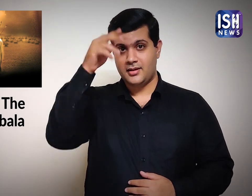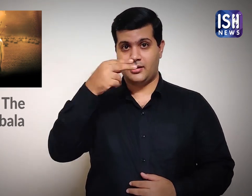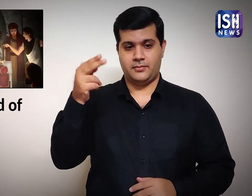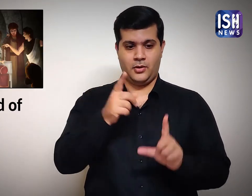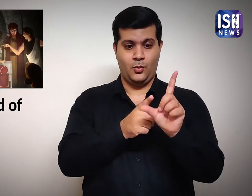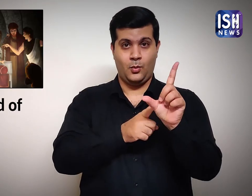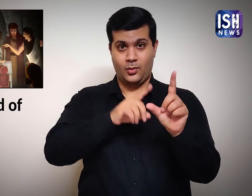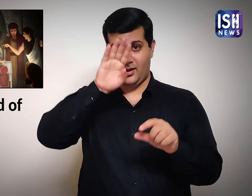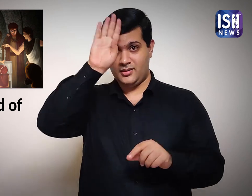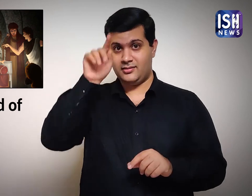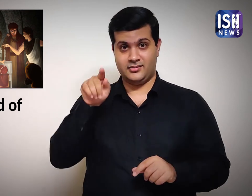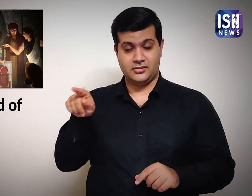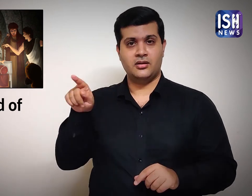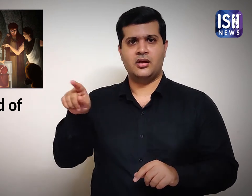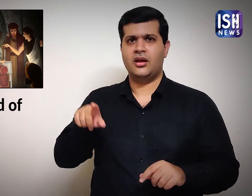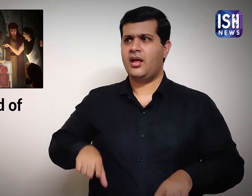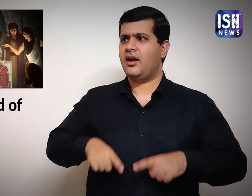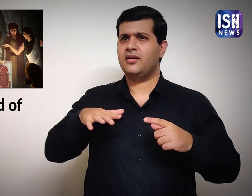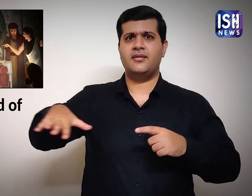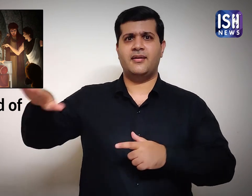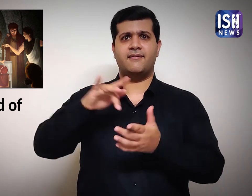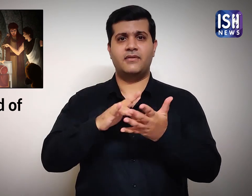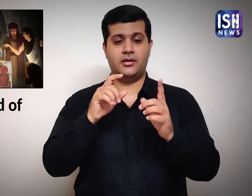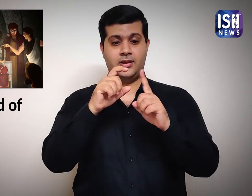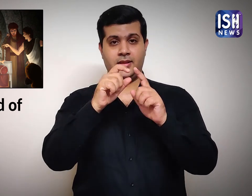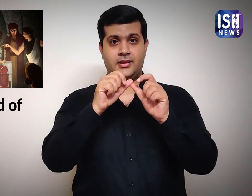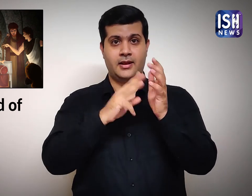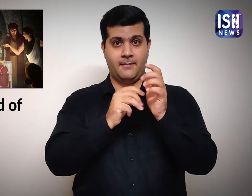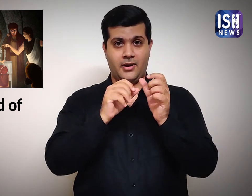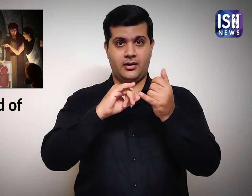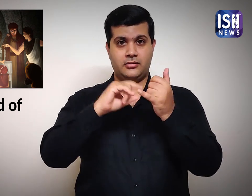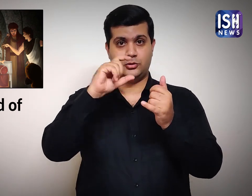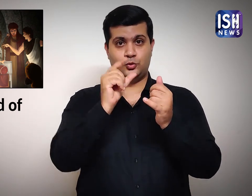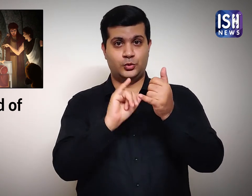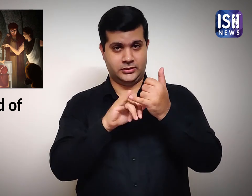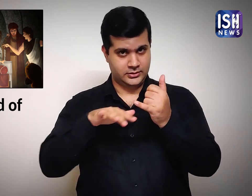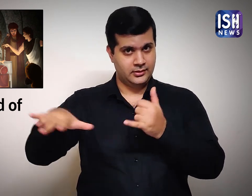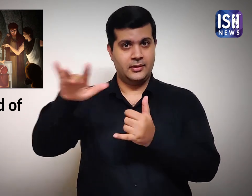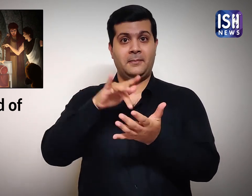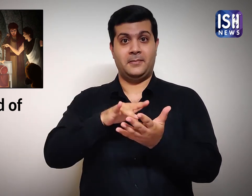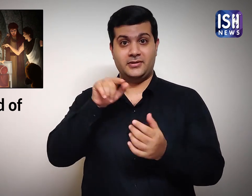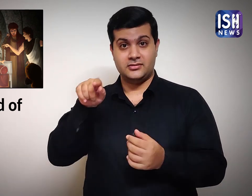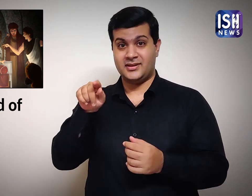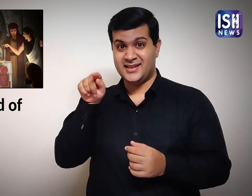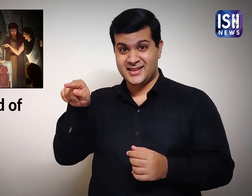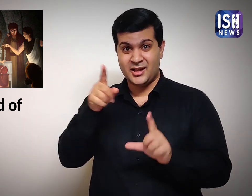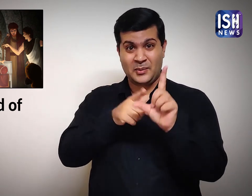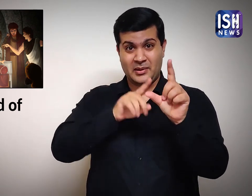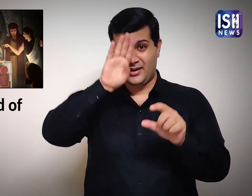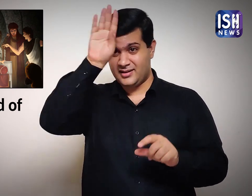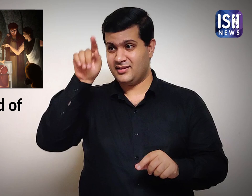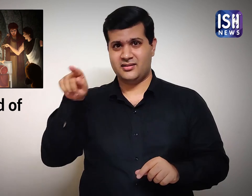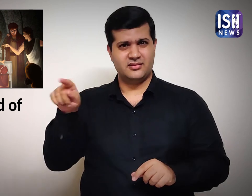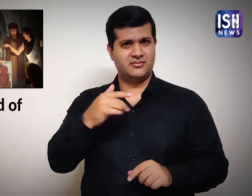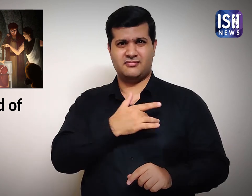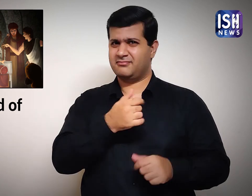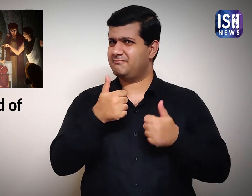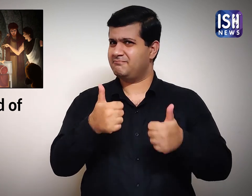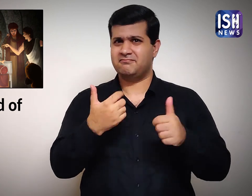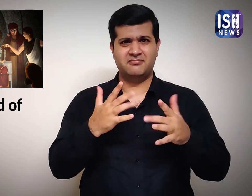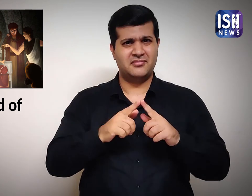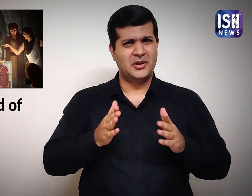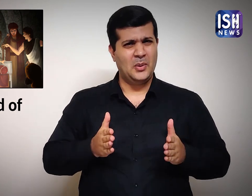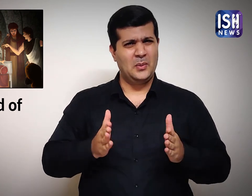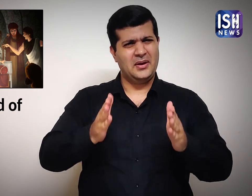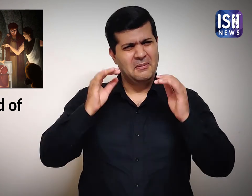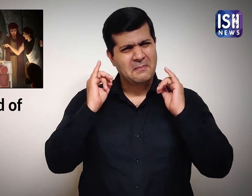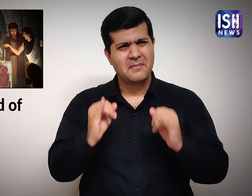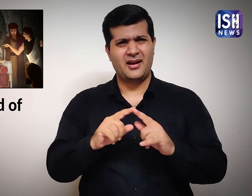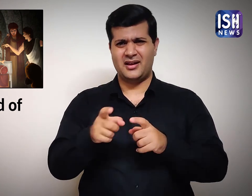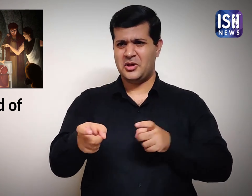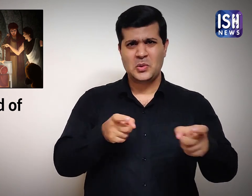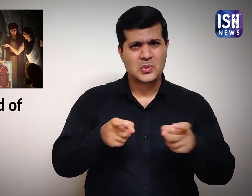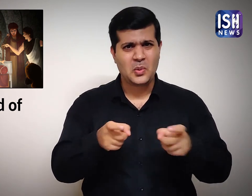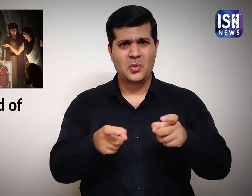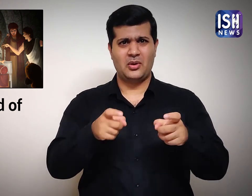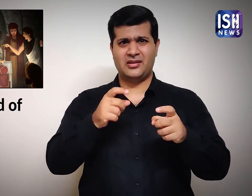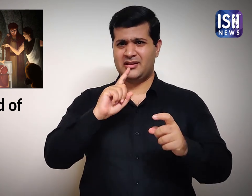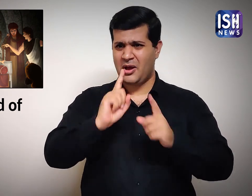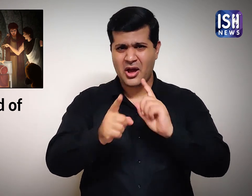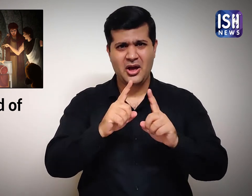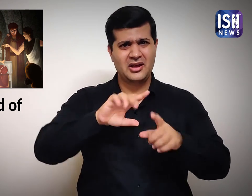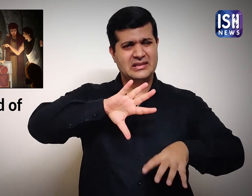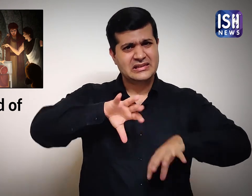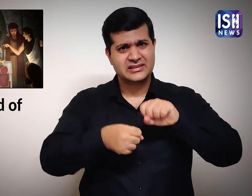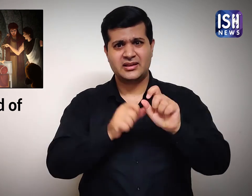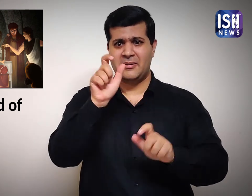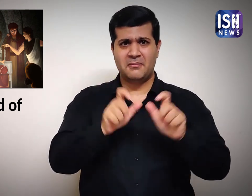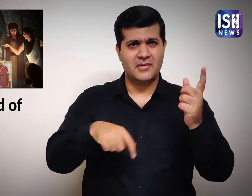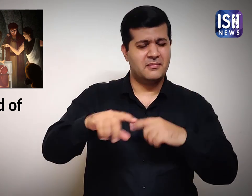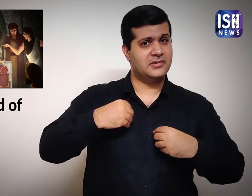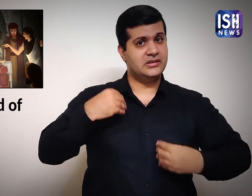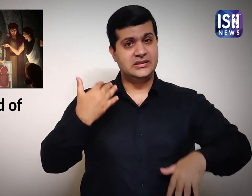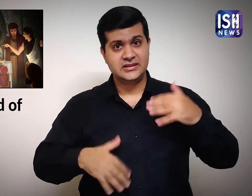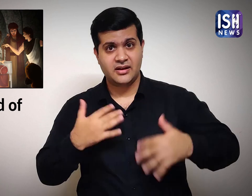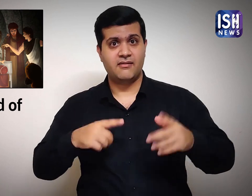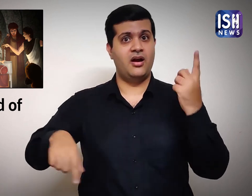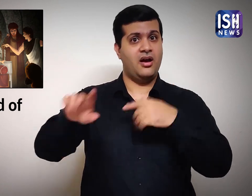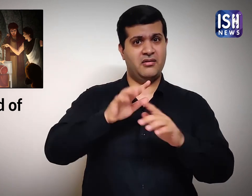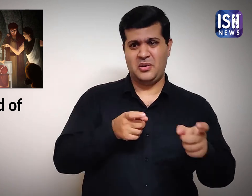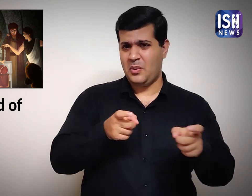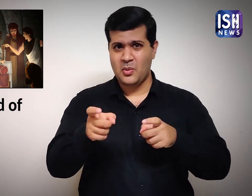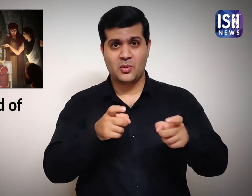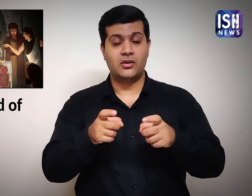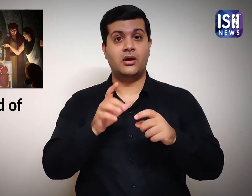Caliph Yazid - sign name - living in Damascus, was a tyrant ruler who oppressed the people.